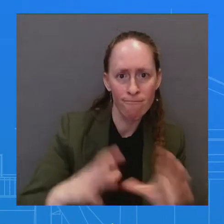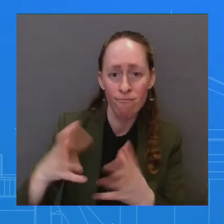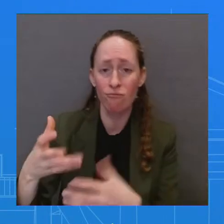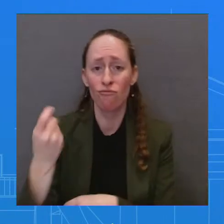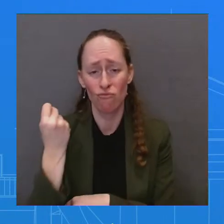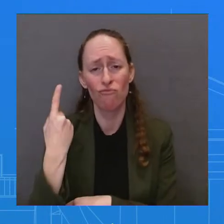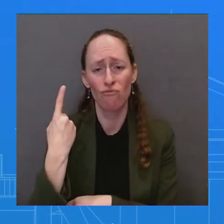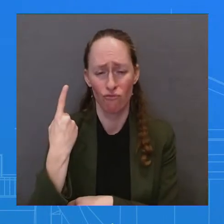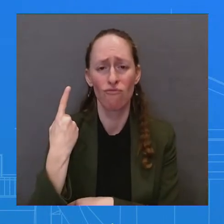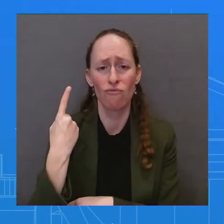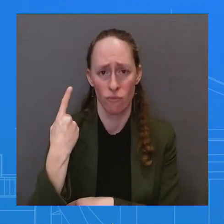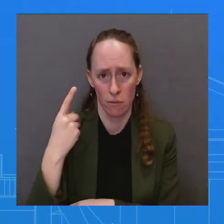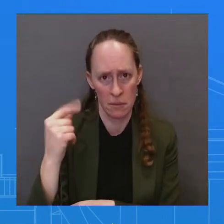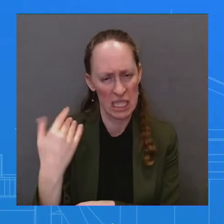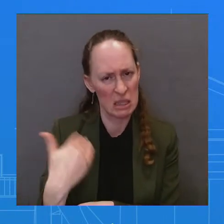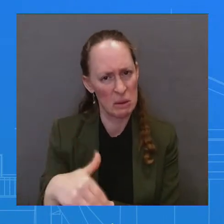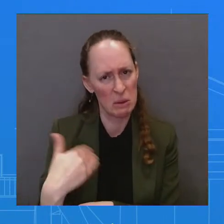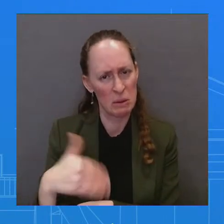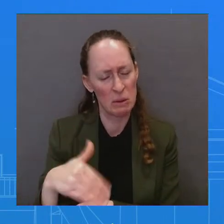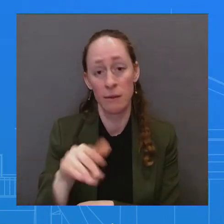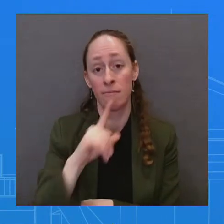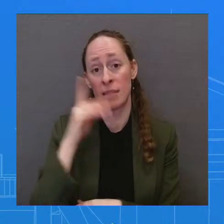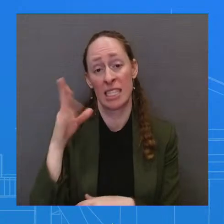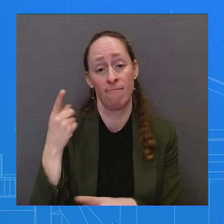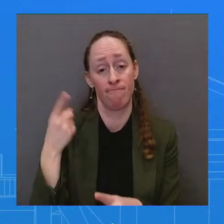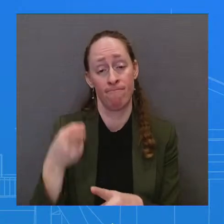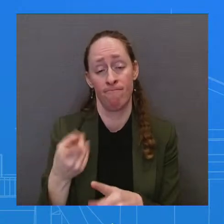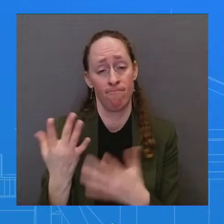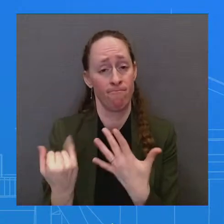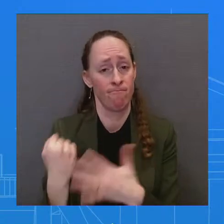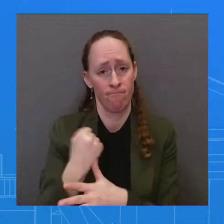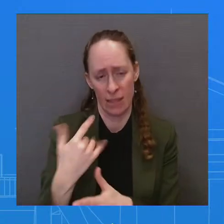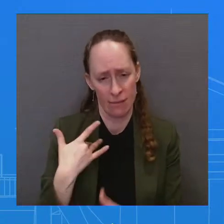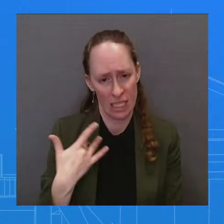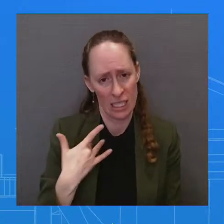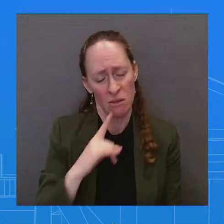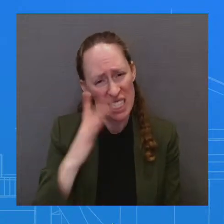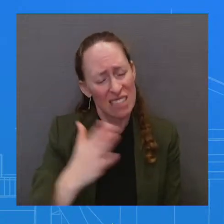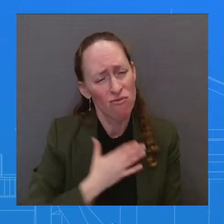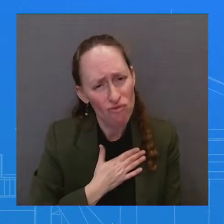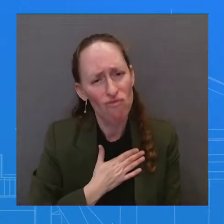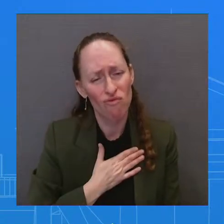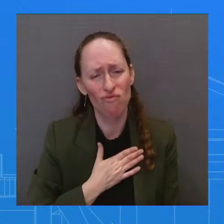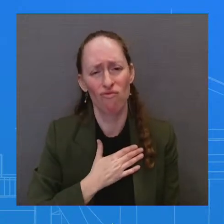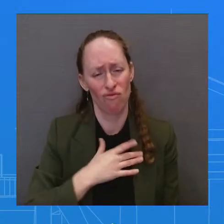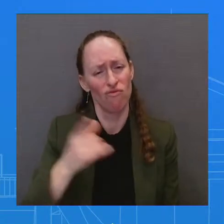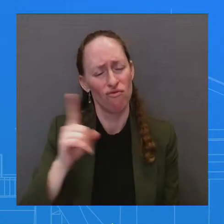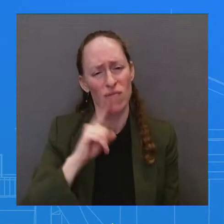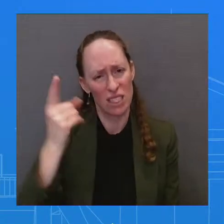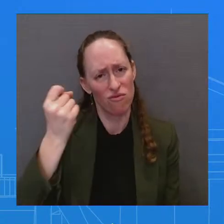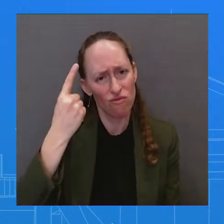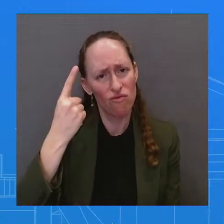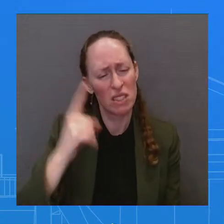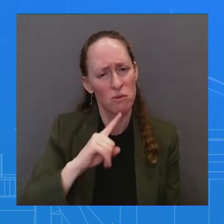that the approach we've been taking has been getting results. It has -- obviously, it has helped enable Israel